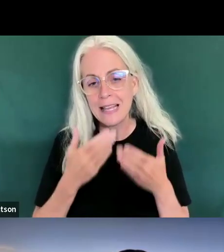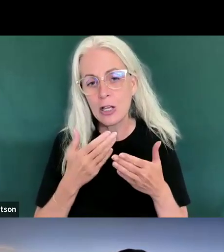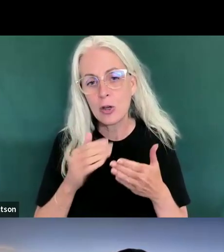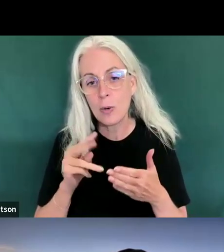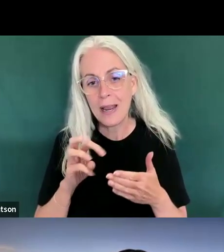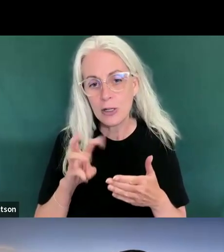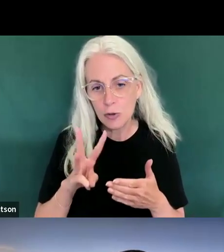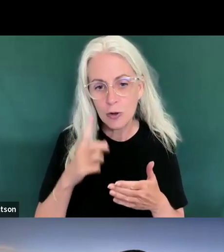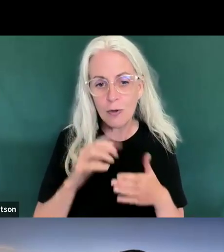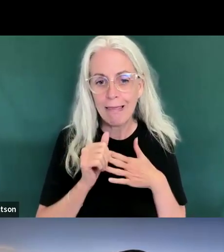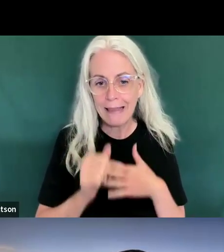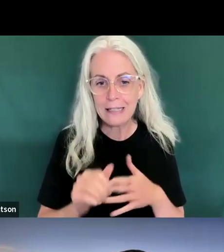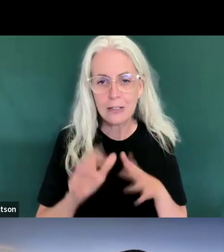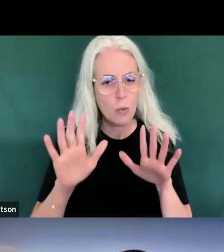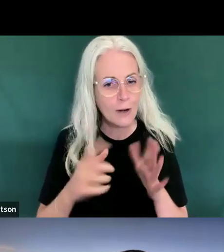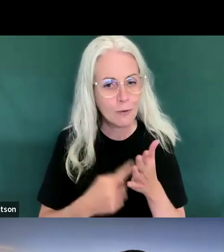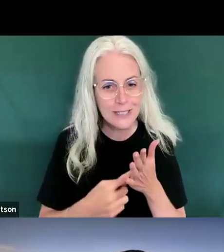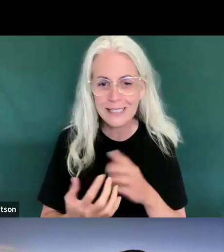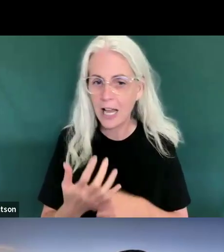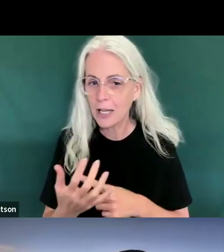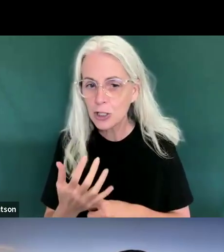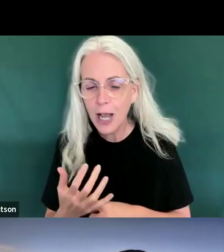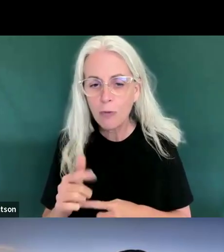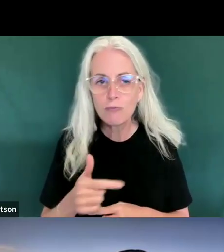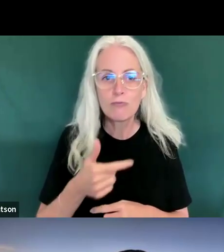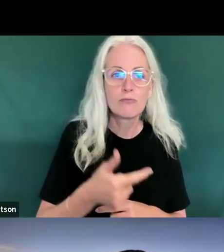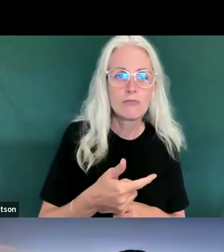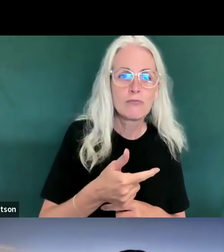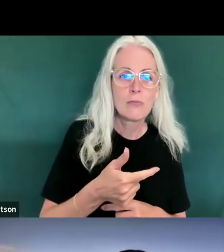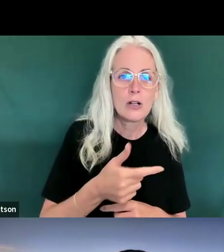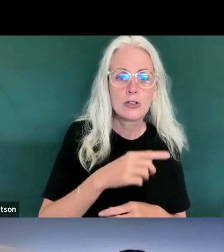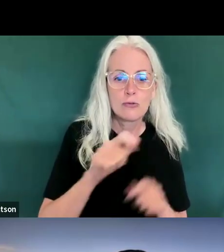for facilitating such a great discussion, and I'll turn it over to you to wrap up and,